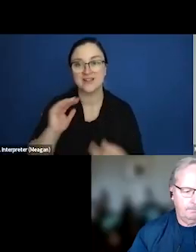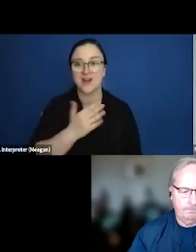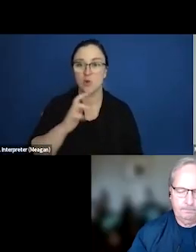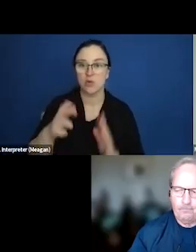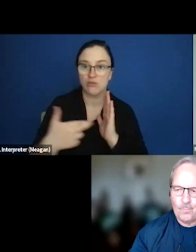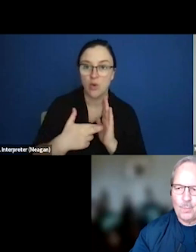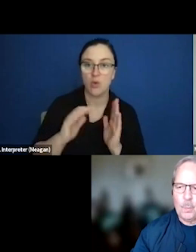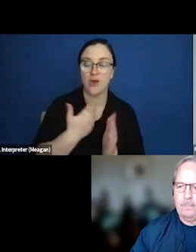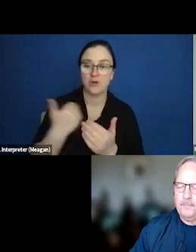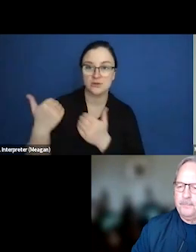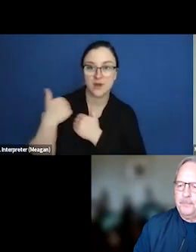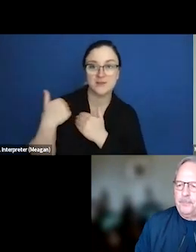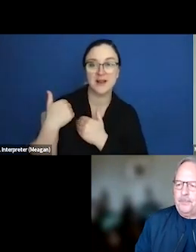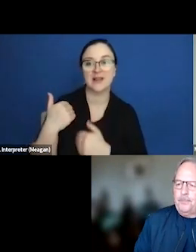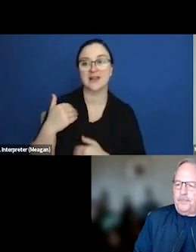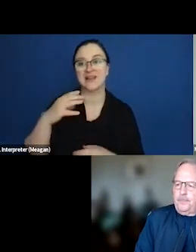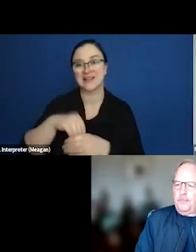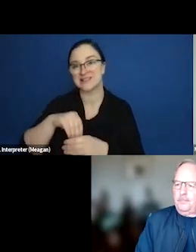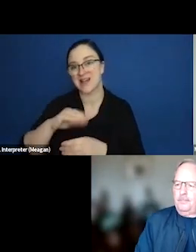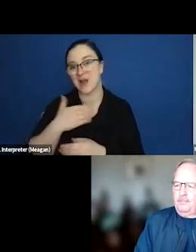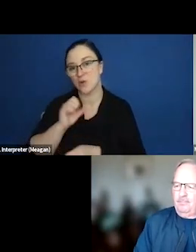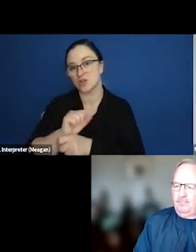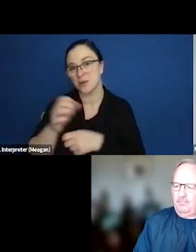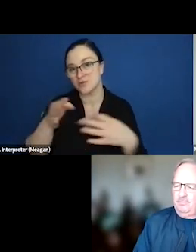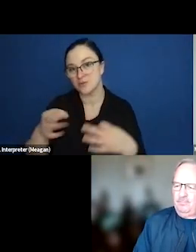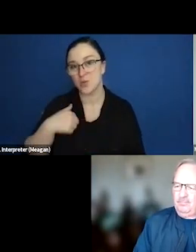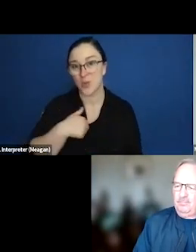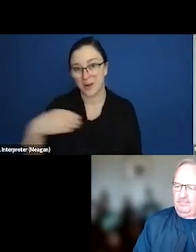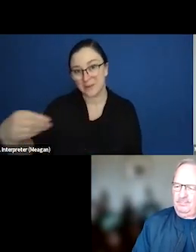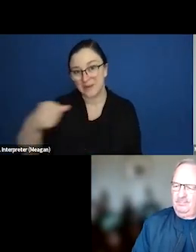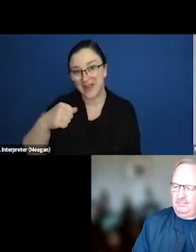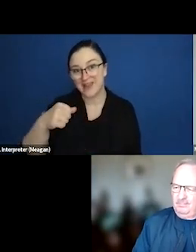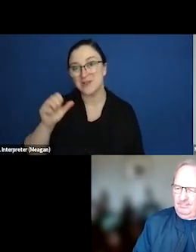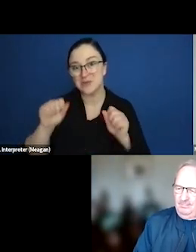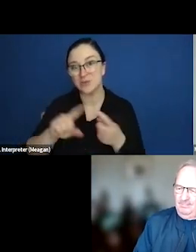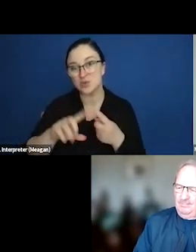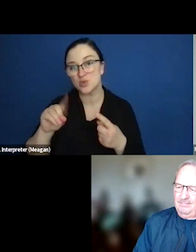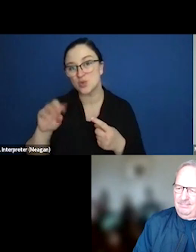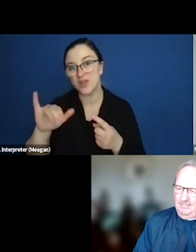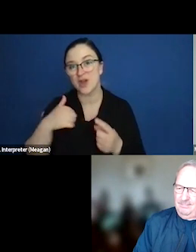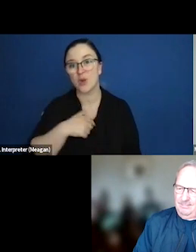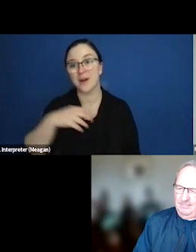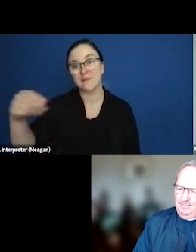And within our job description, we are getting paid to be able to do that. We're getting paid to provide,